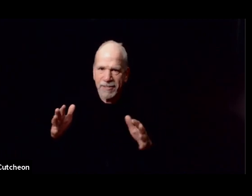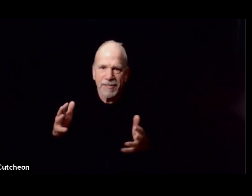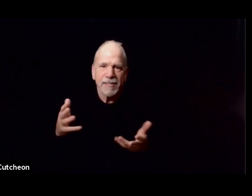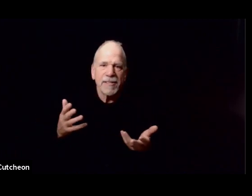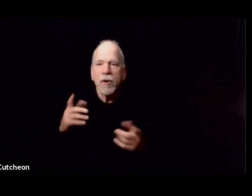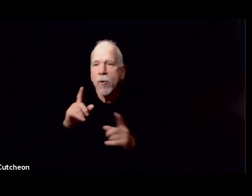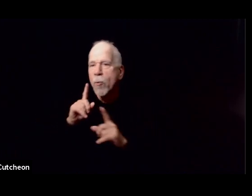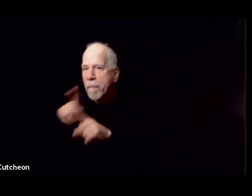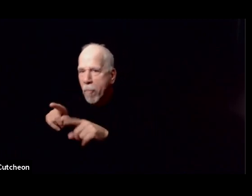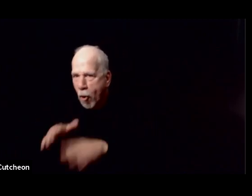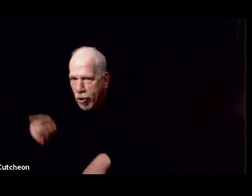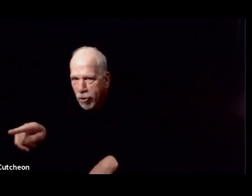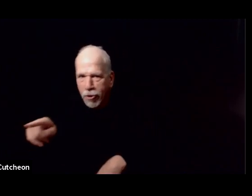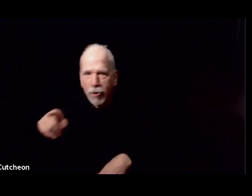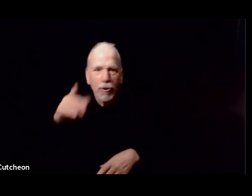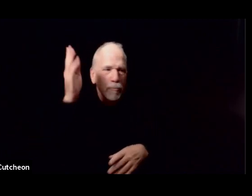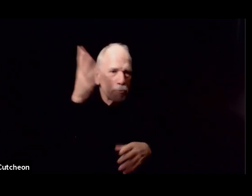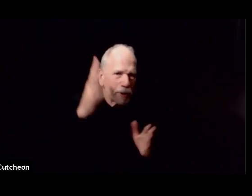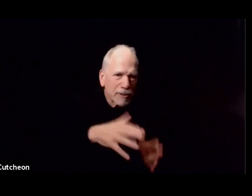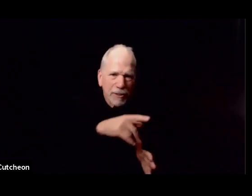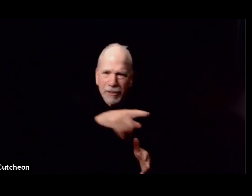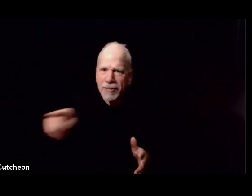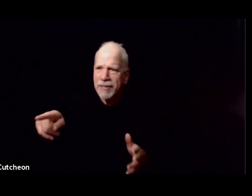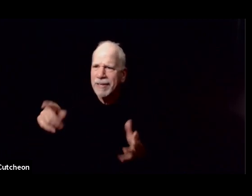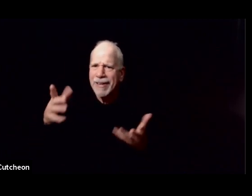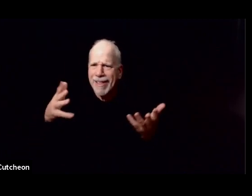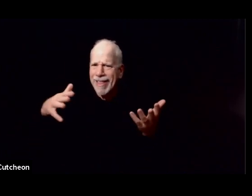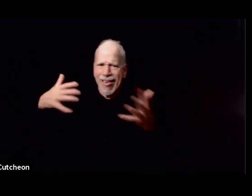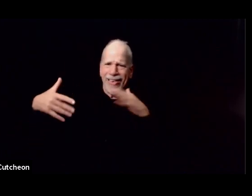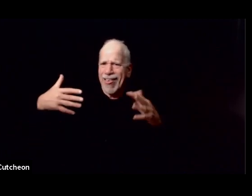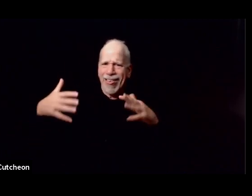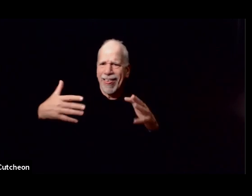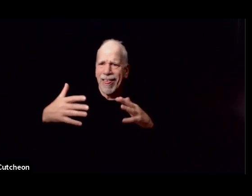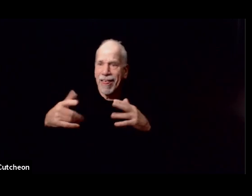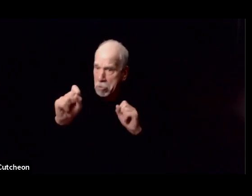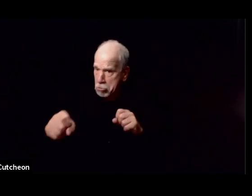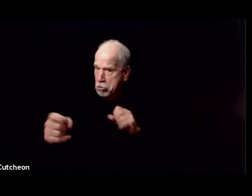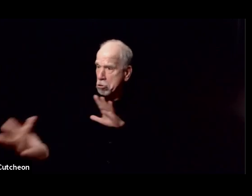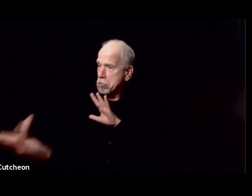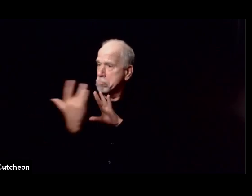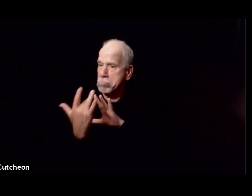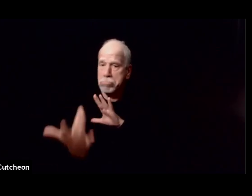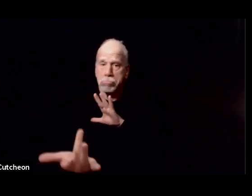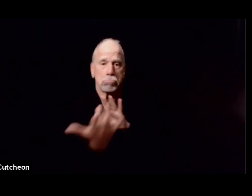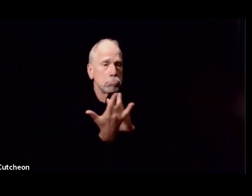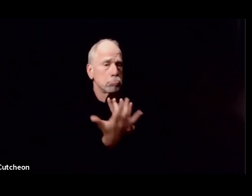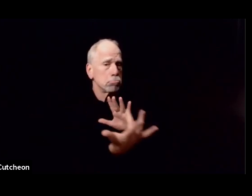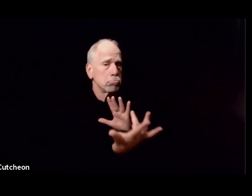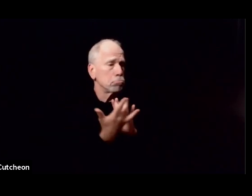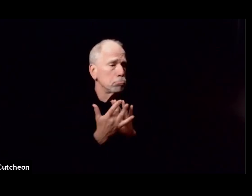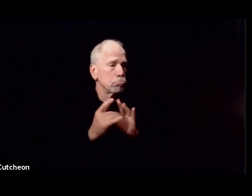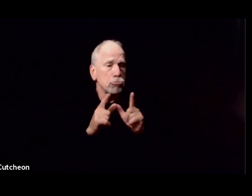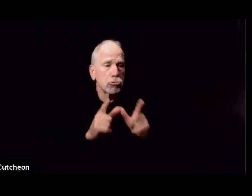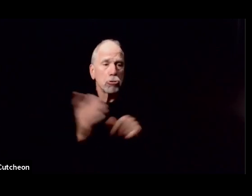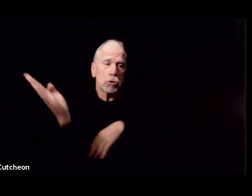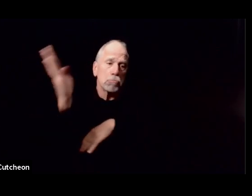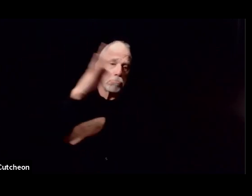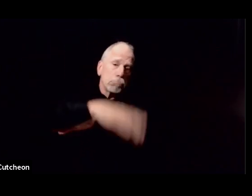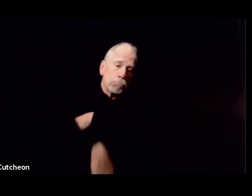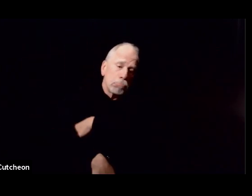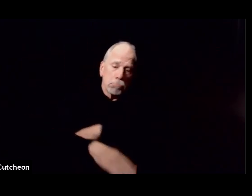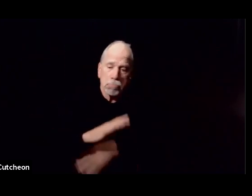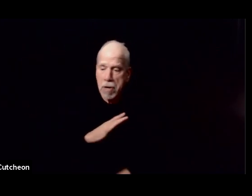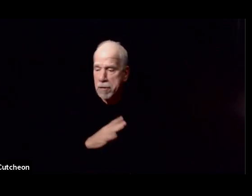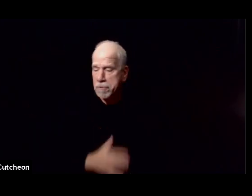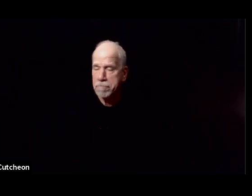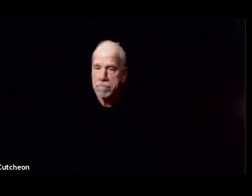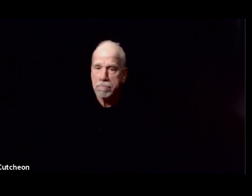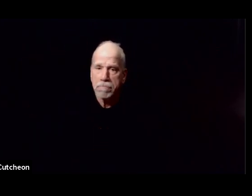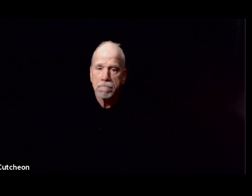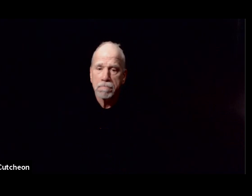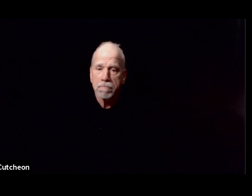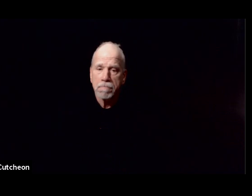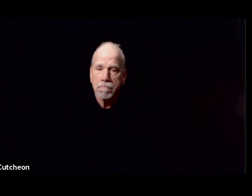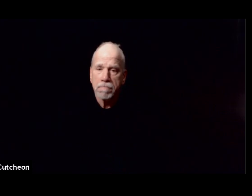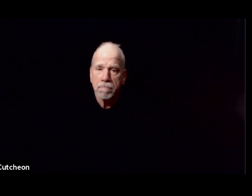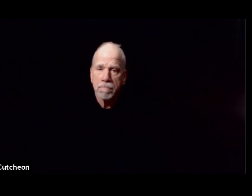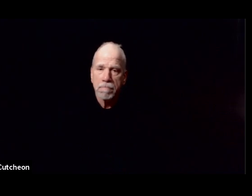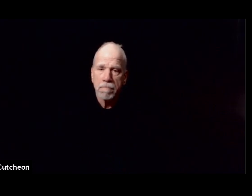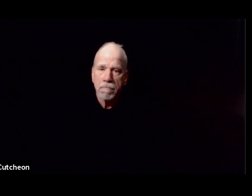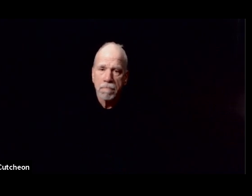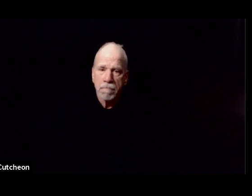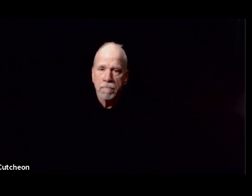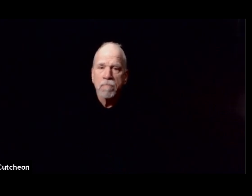call please feel free to reach out to our office. Have a good day and we'll talk again